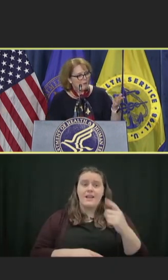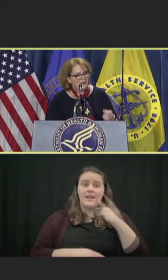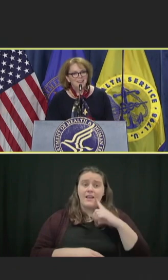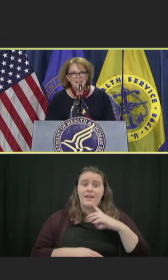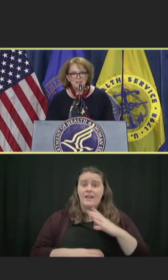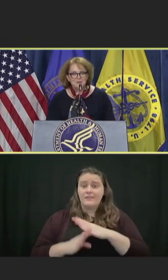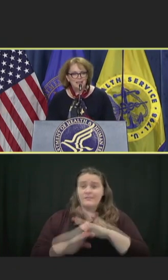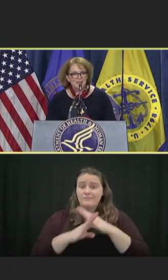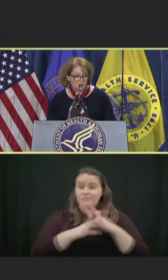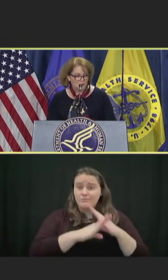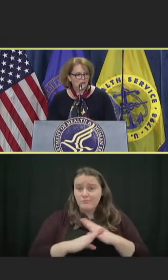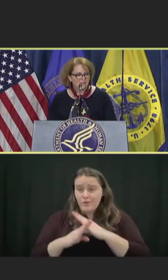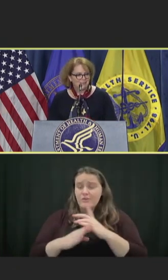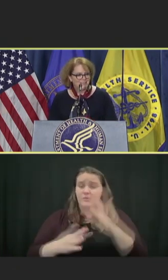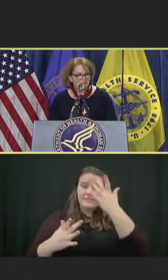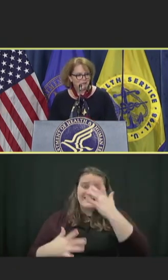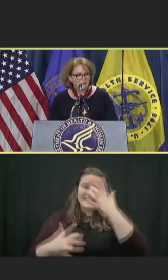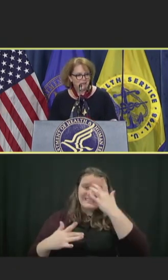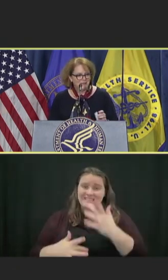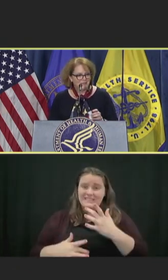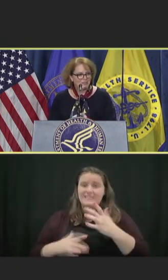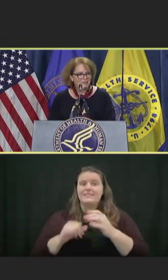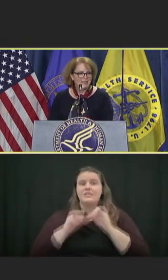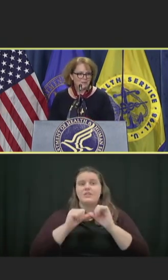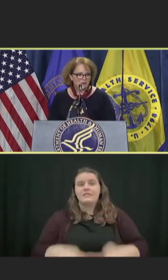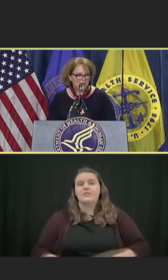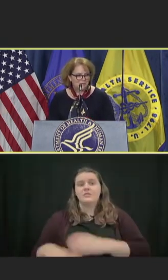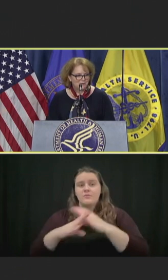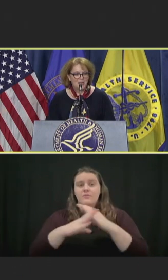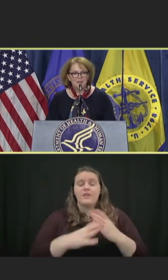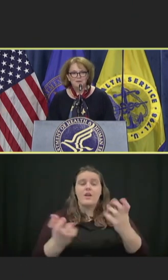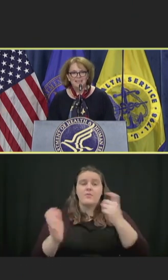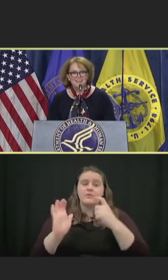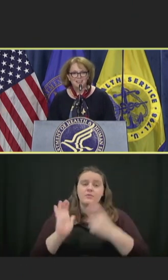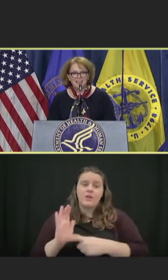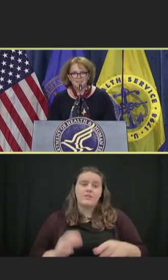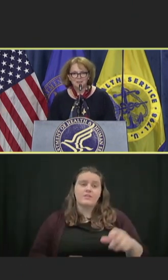to thank you and also continue to acknowledge Cami Graham and Michaela Jackson, who helped